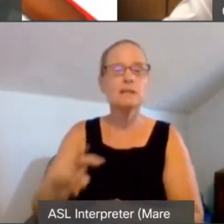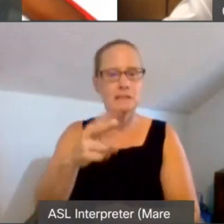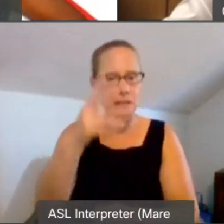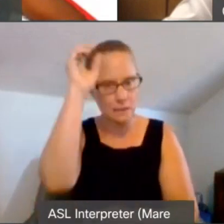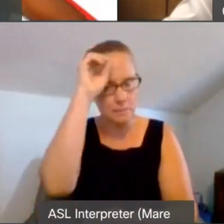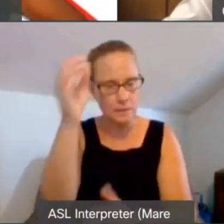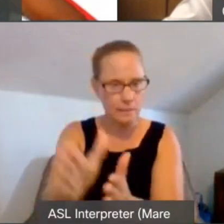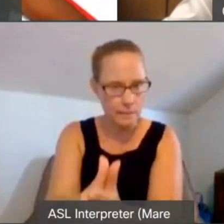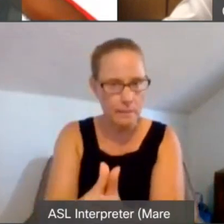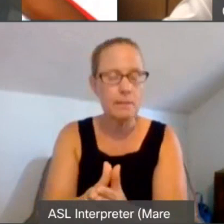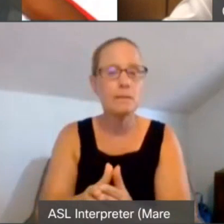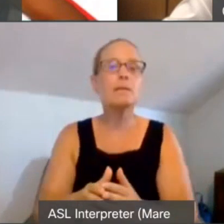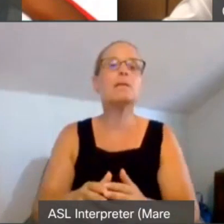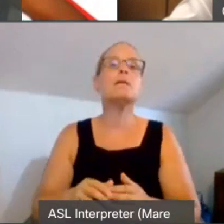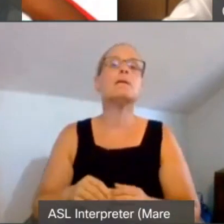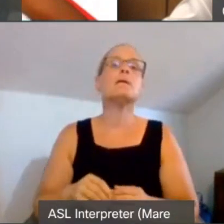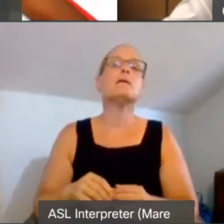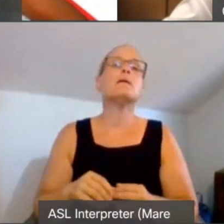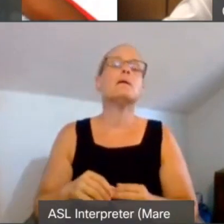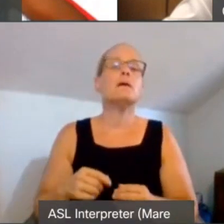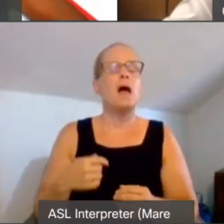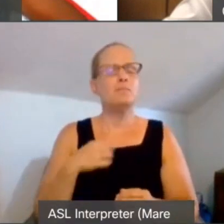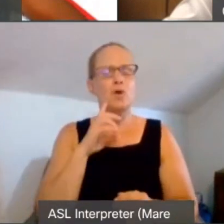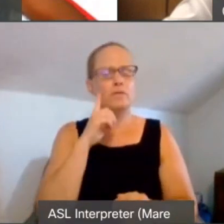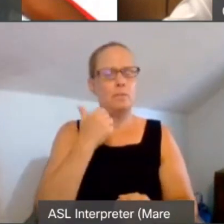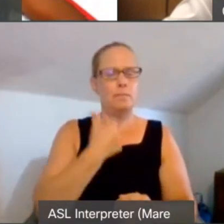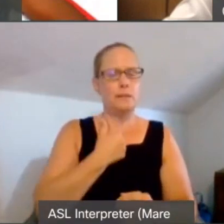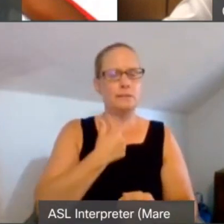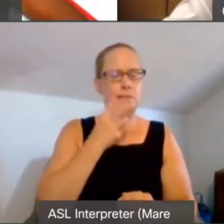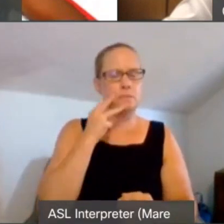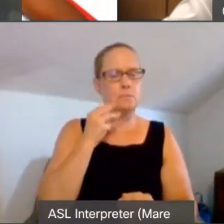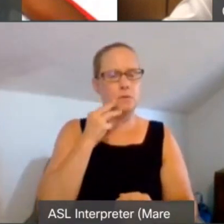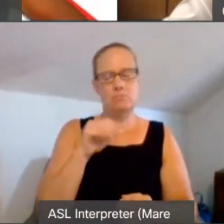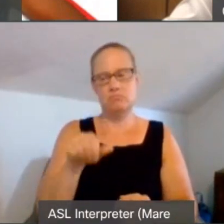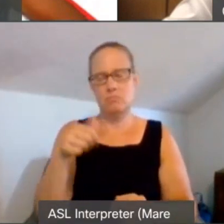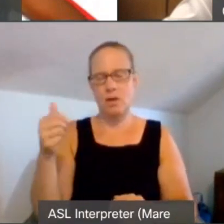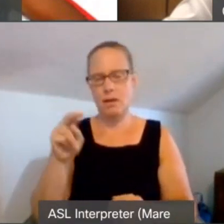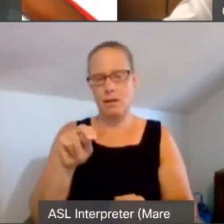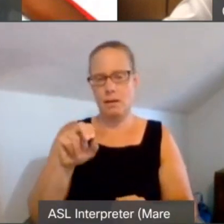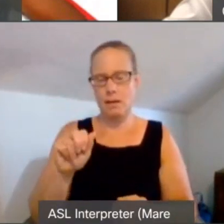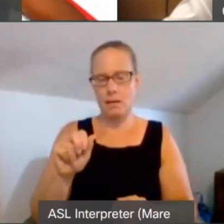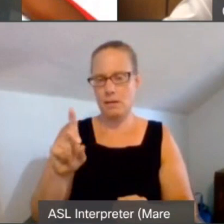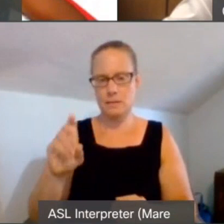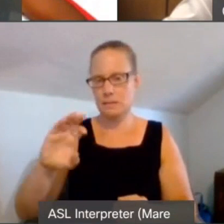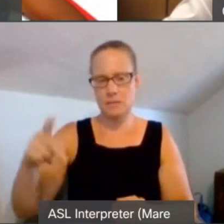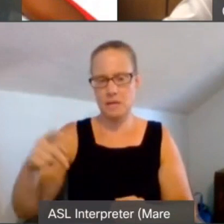The simple reality is and I'm speaking exclusively for myself here, I must speaking for any NADCP. If you review the research evidence